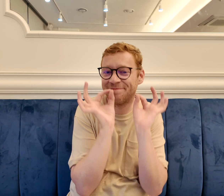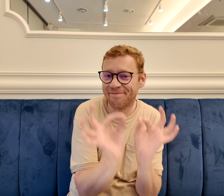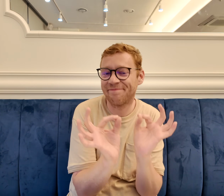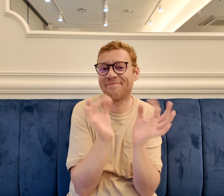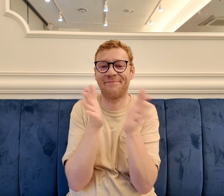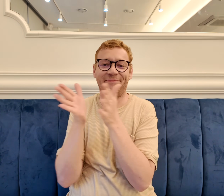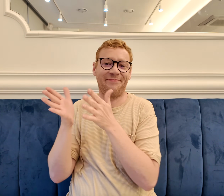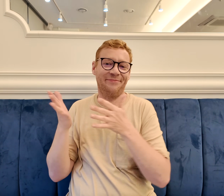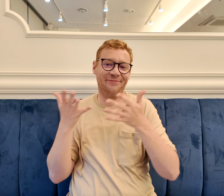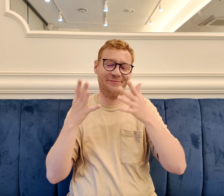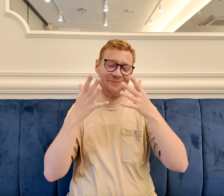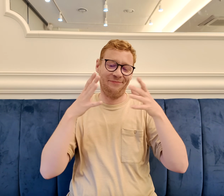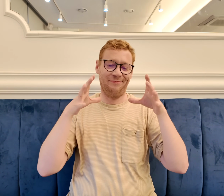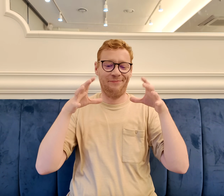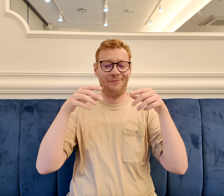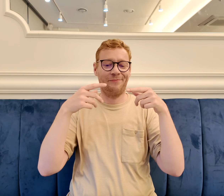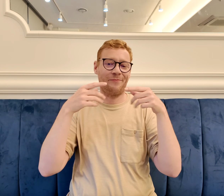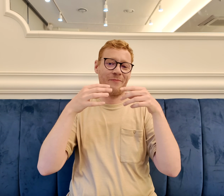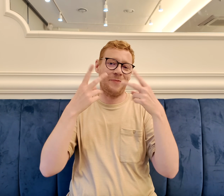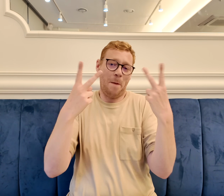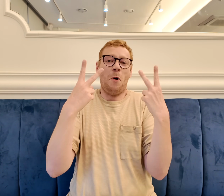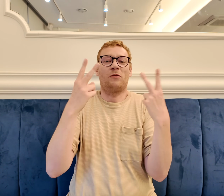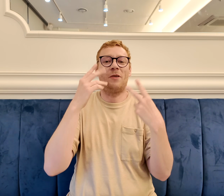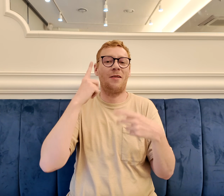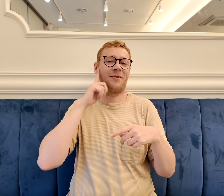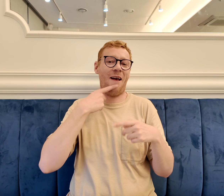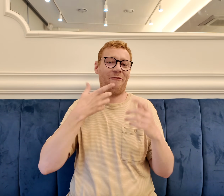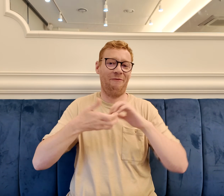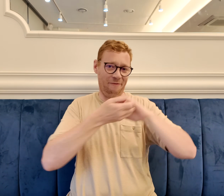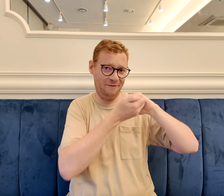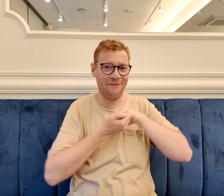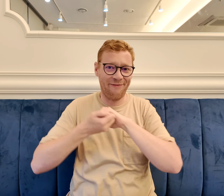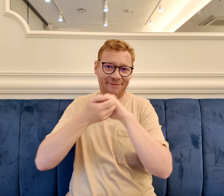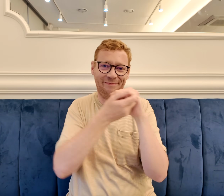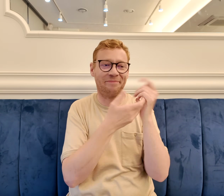The key is communication. My biggest goal is to connect with deaf people around the world.